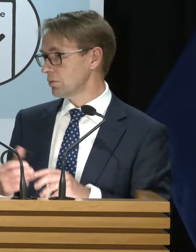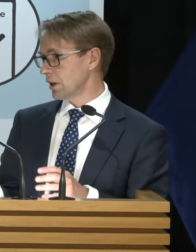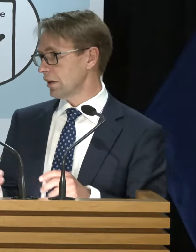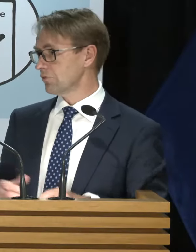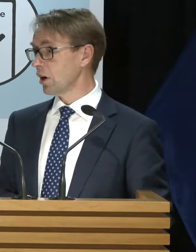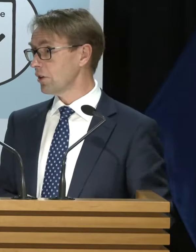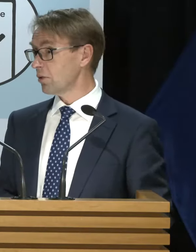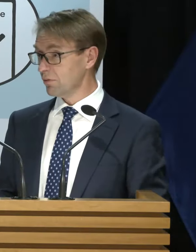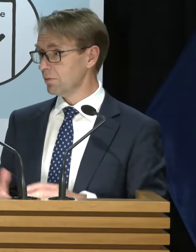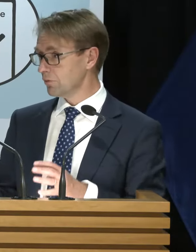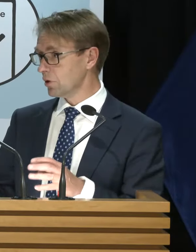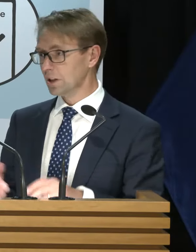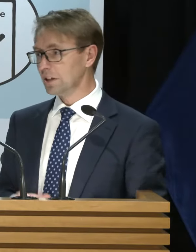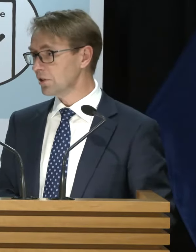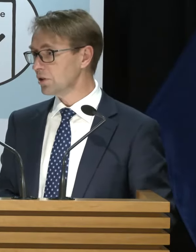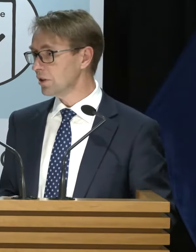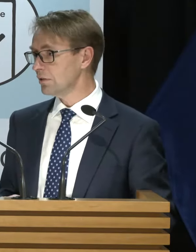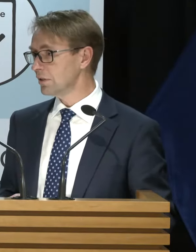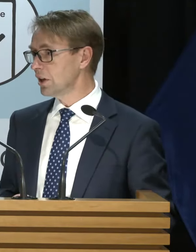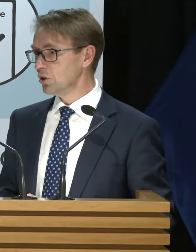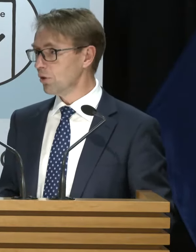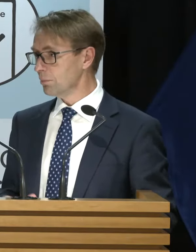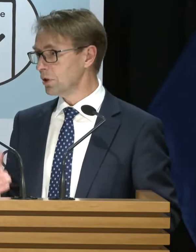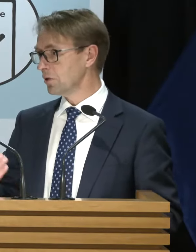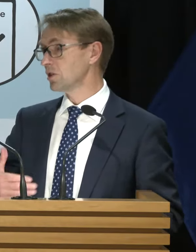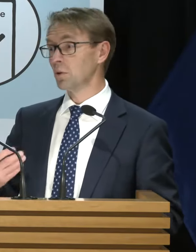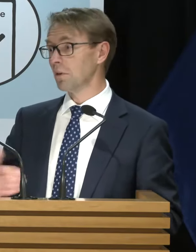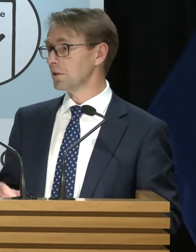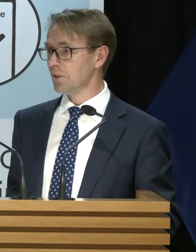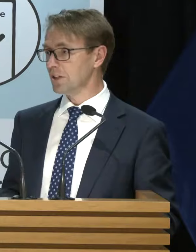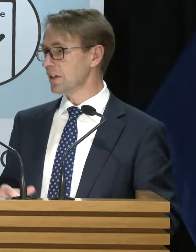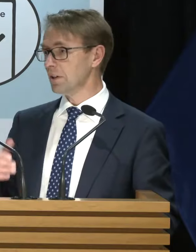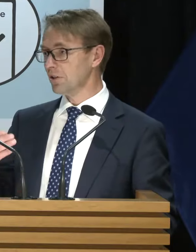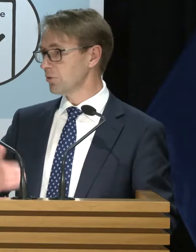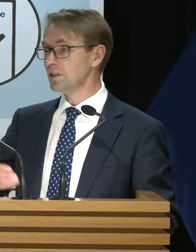three months, that interval, but they had a caveat that if